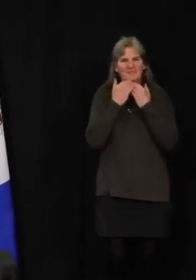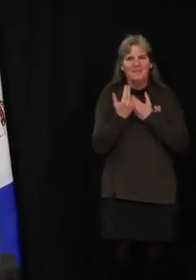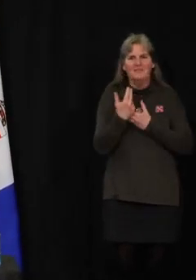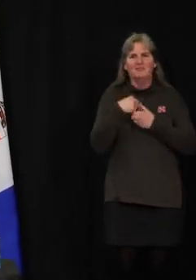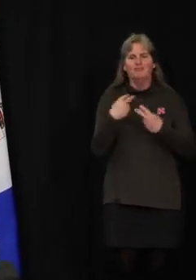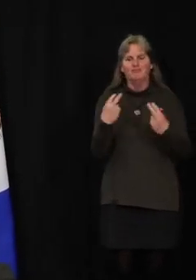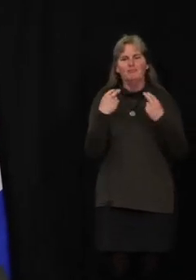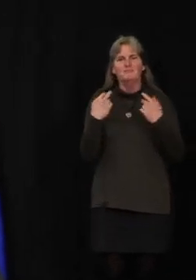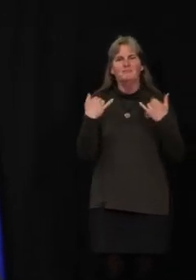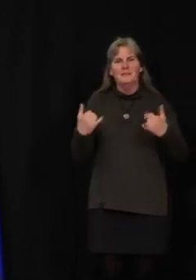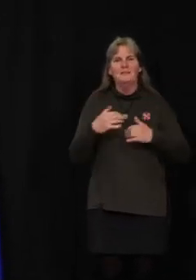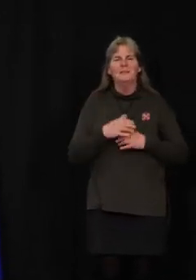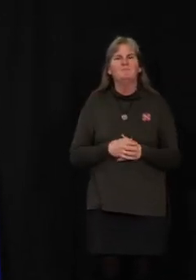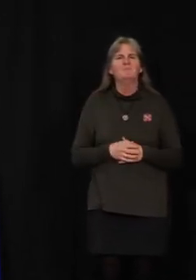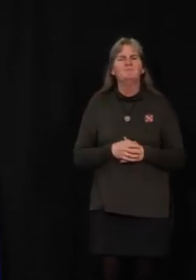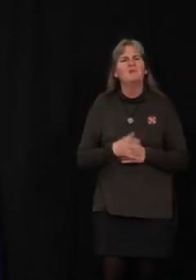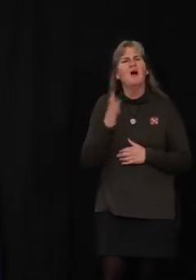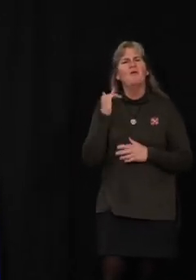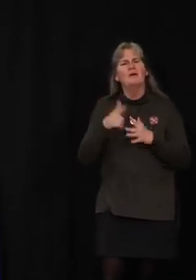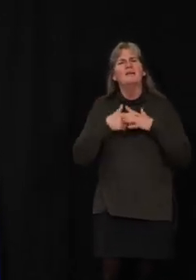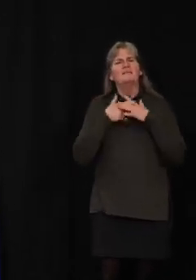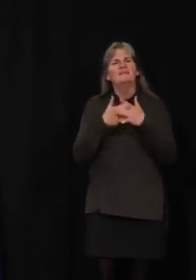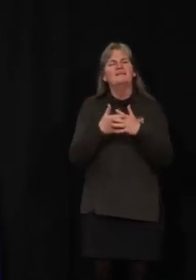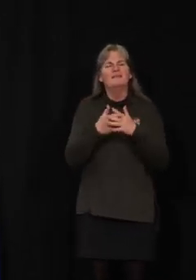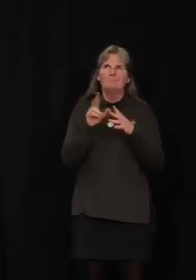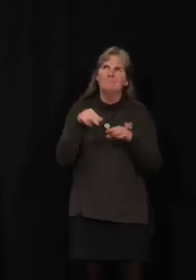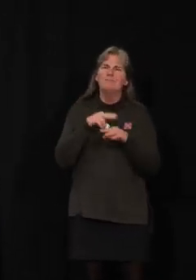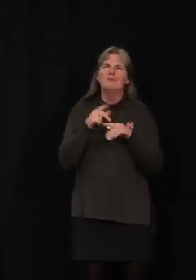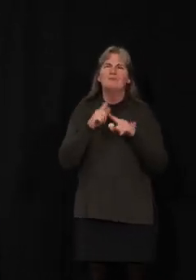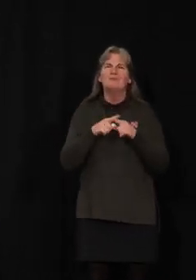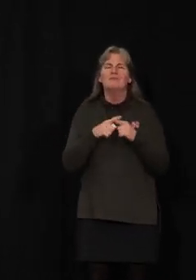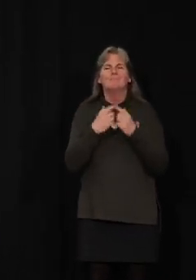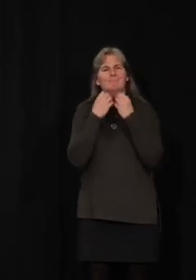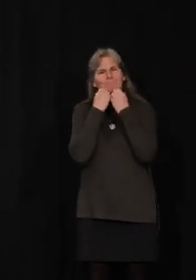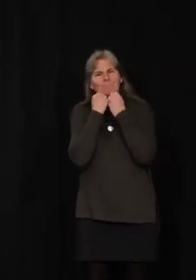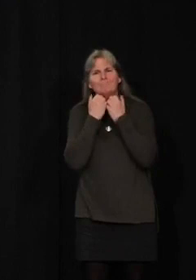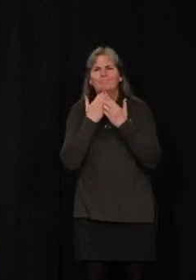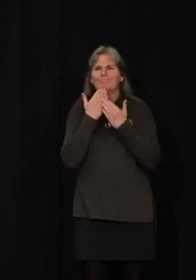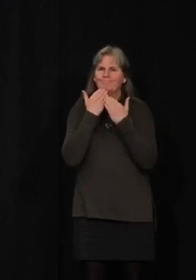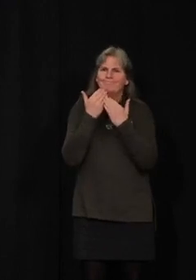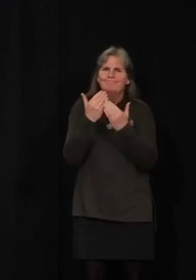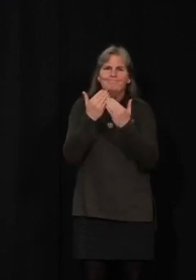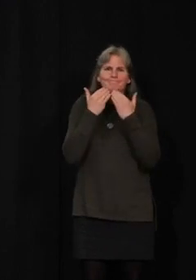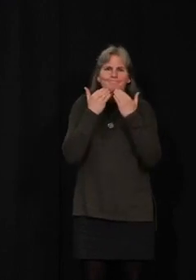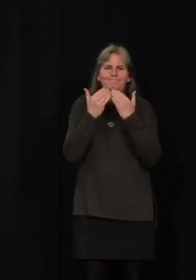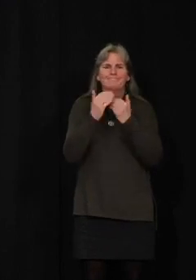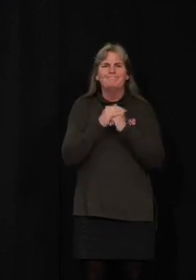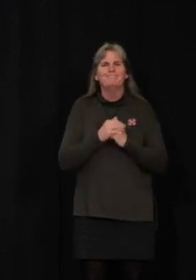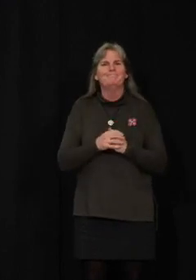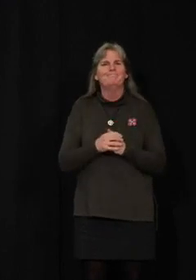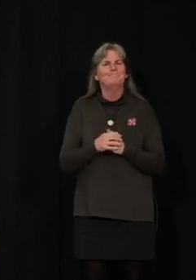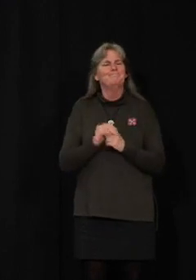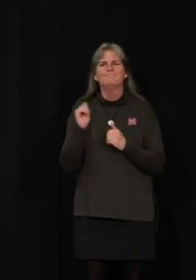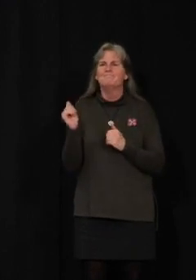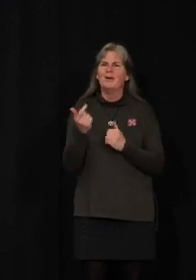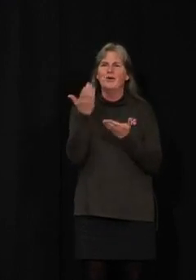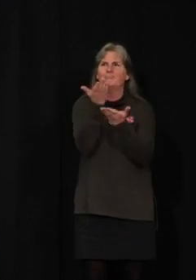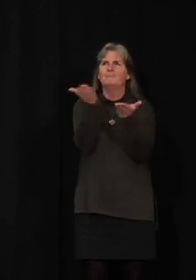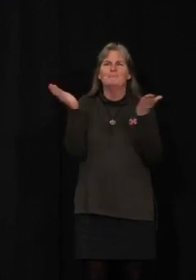I want to begin again like I usually do by expressing my gratitude. I want to thank all those people who are working so hard to keep